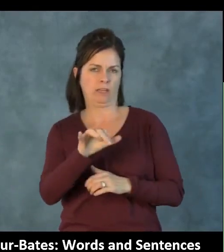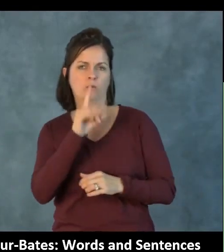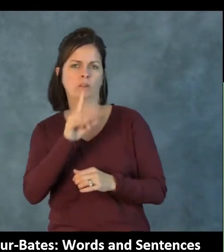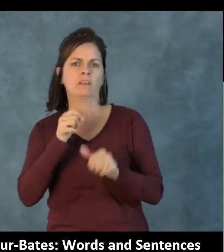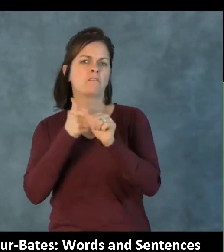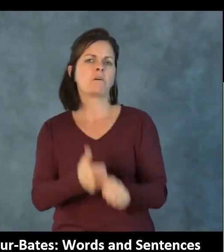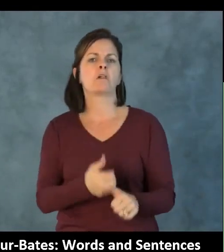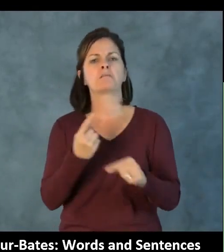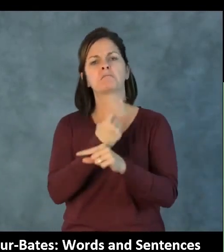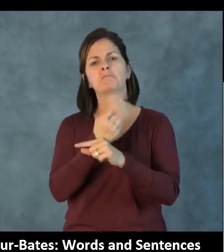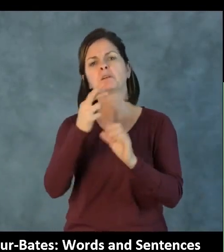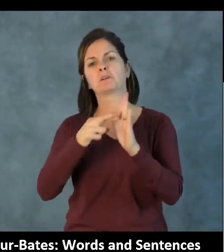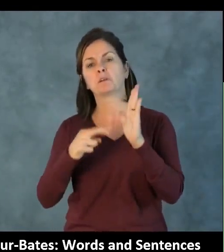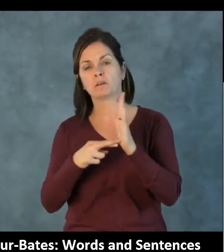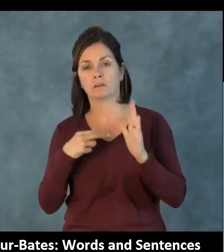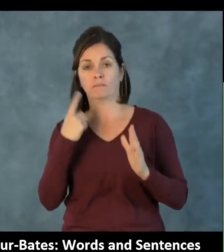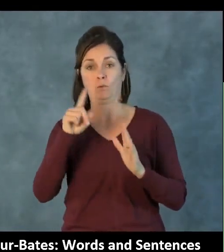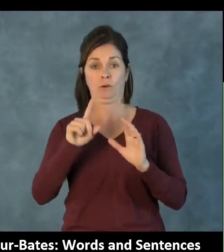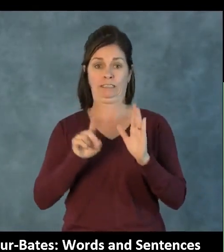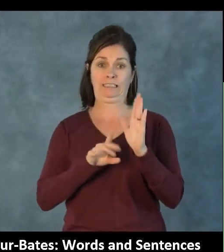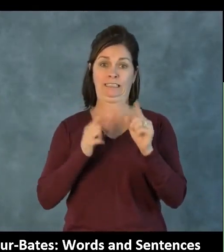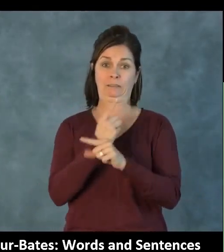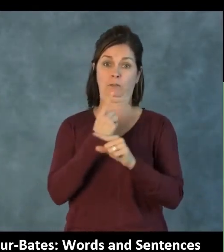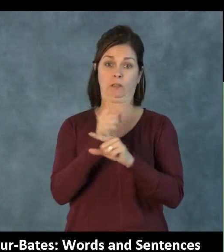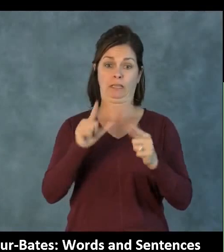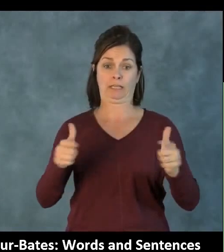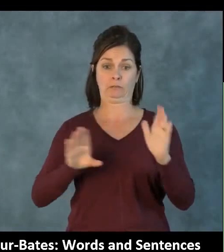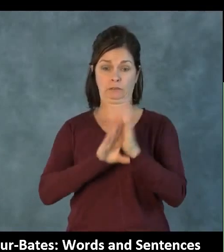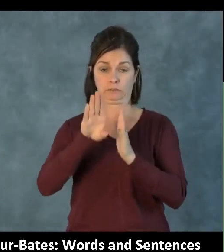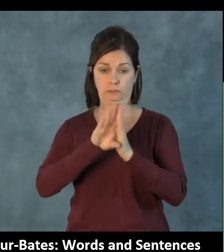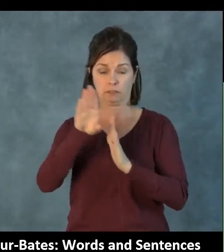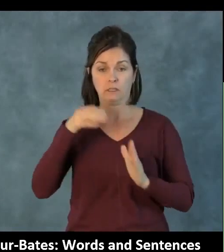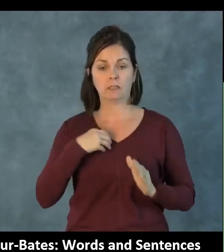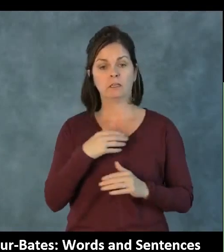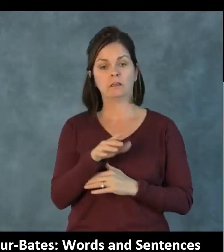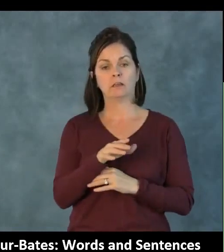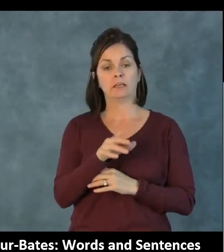is that by the time a child is producing at least 50 words,